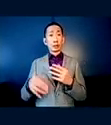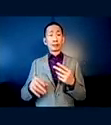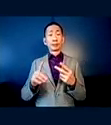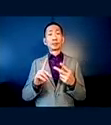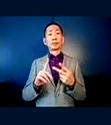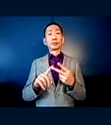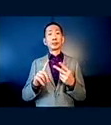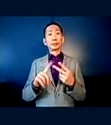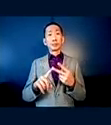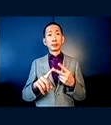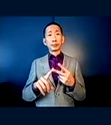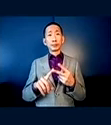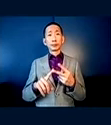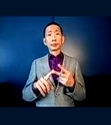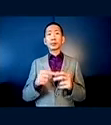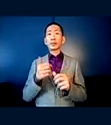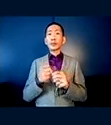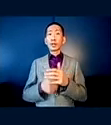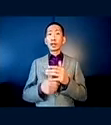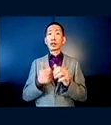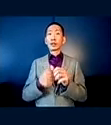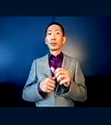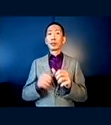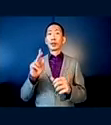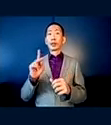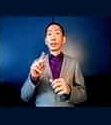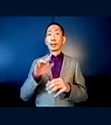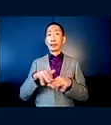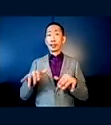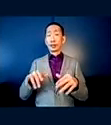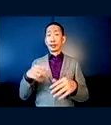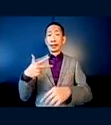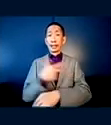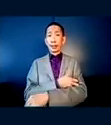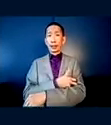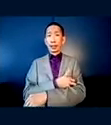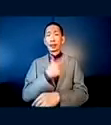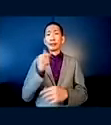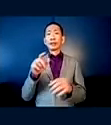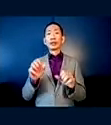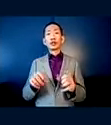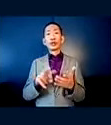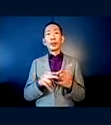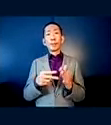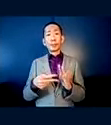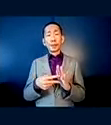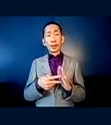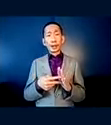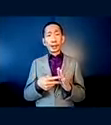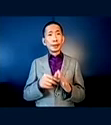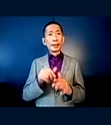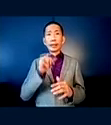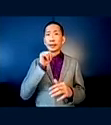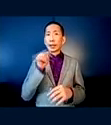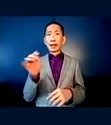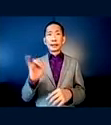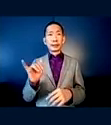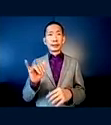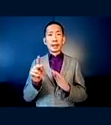THAT'S ONE OUTCOME. THE SECOND PRIMARY OUTCOME IS COST PER FULLY IMMUNIZED, COULD